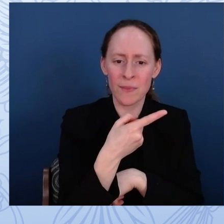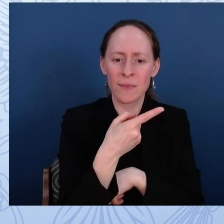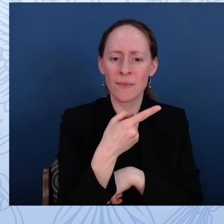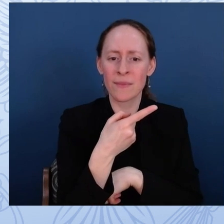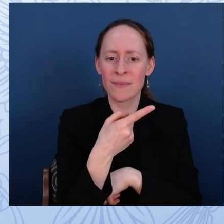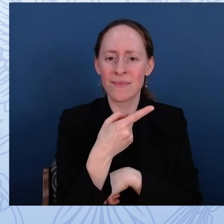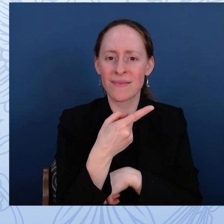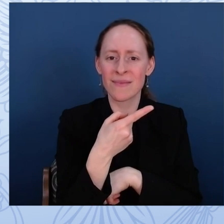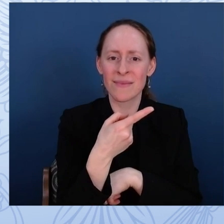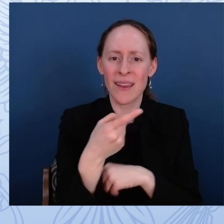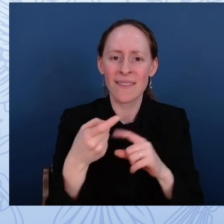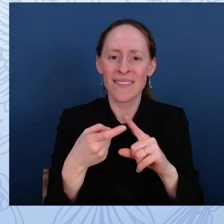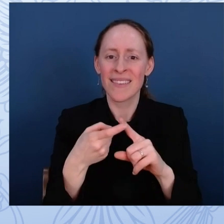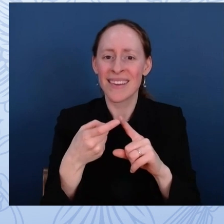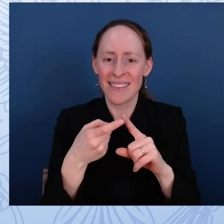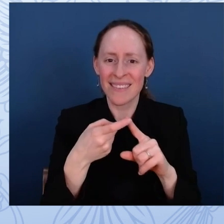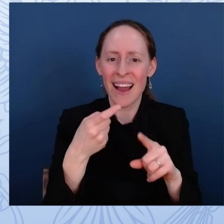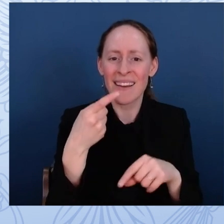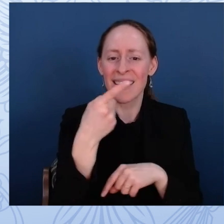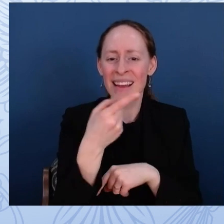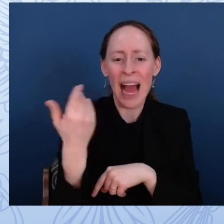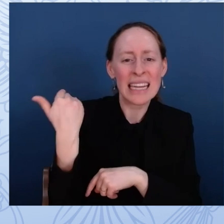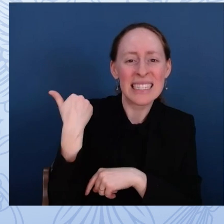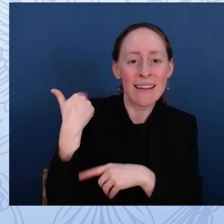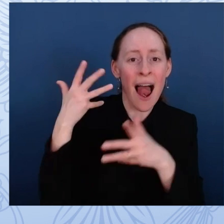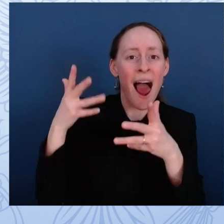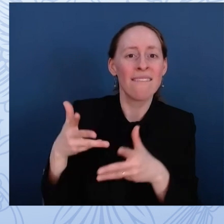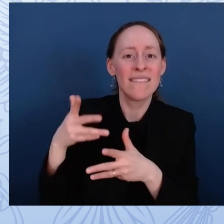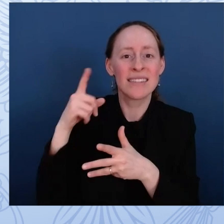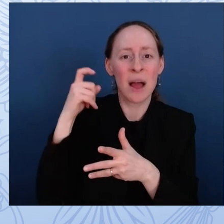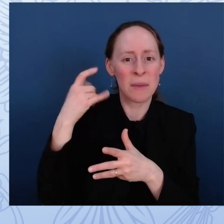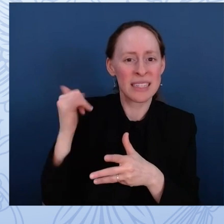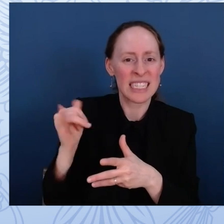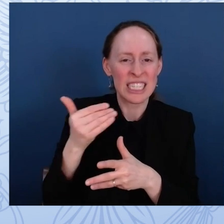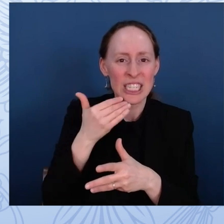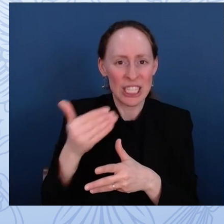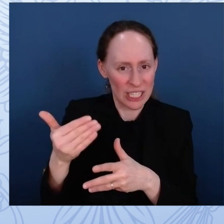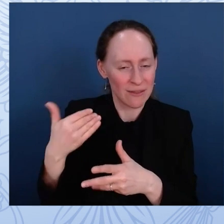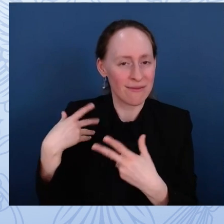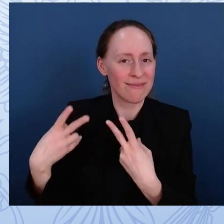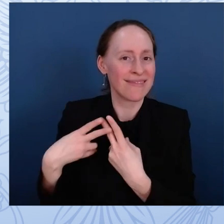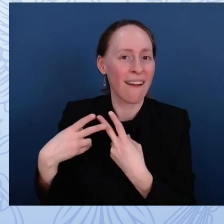and then we freeze them, and then we also make sure